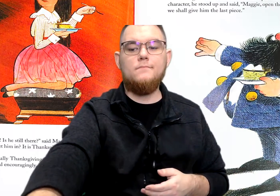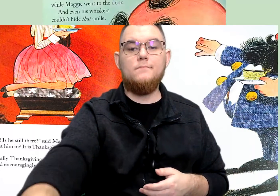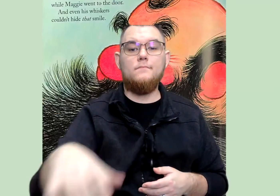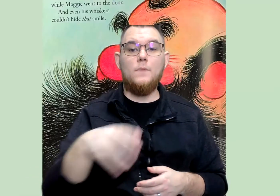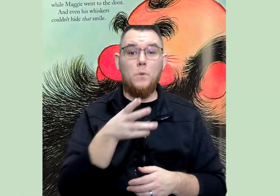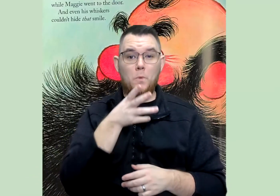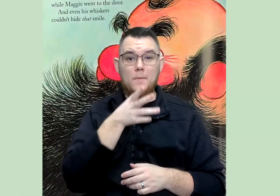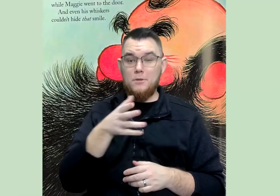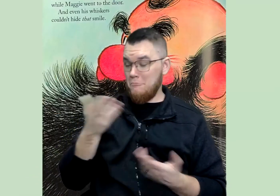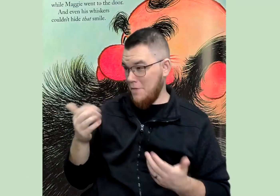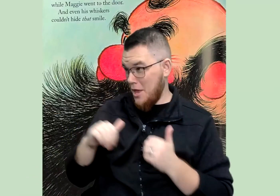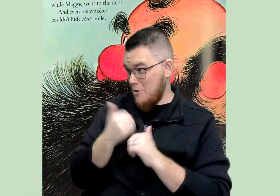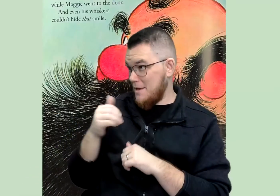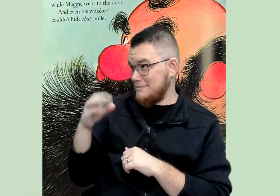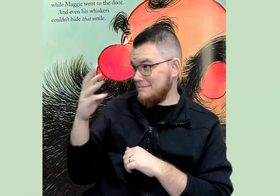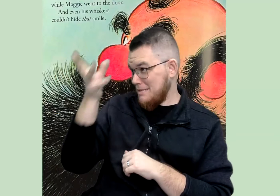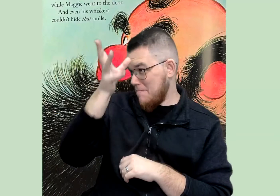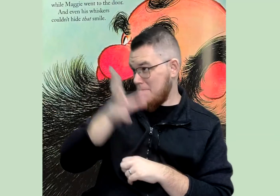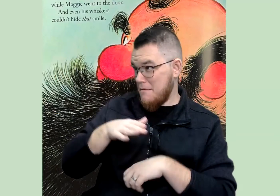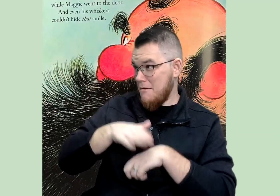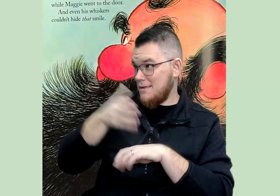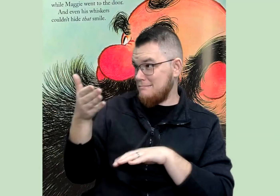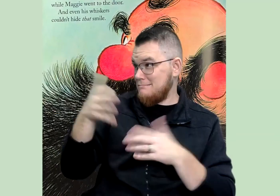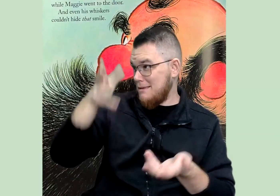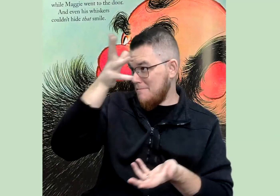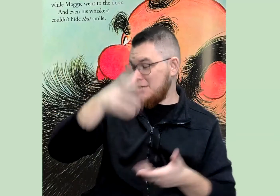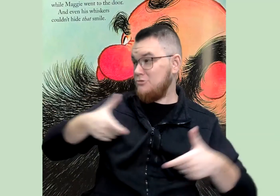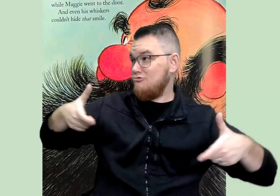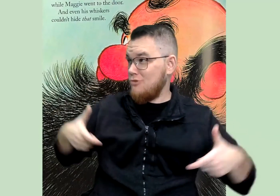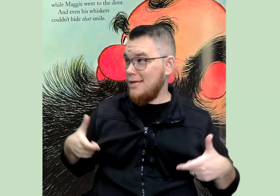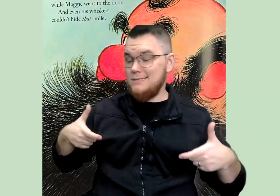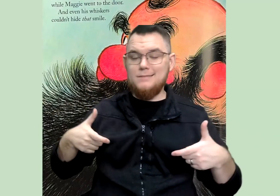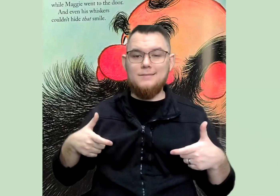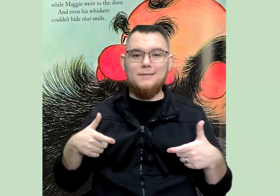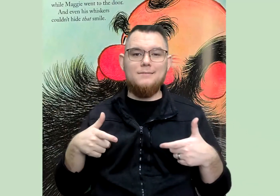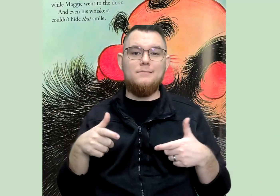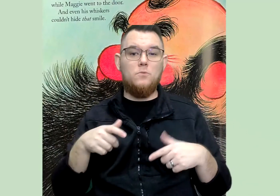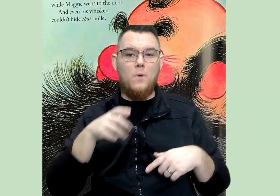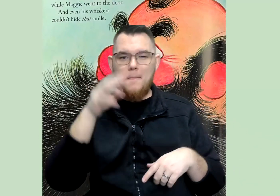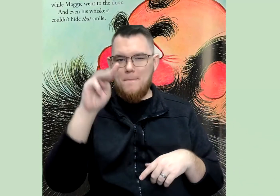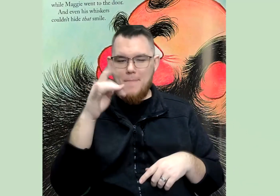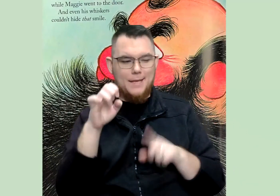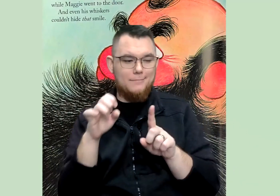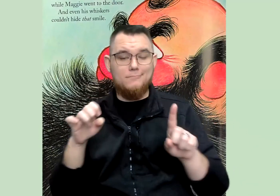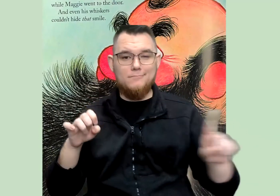Grandmother asked him, while Maggie went to the door. And even his whiskers could hide that smile.